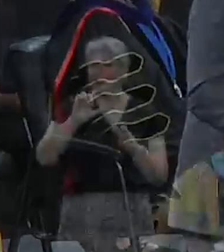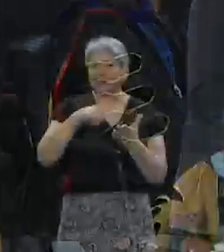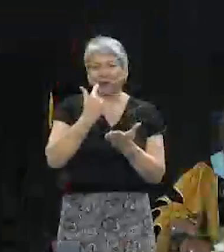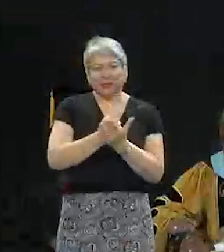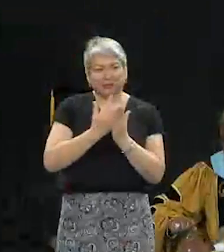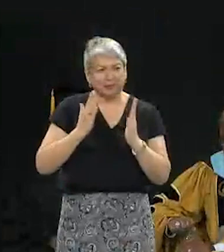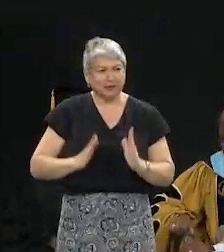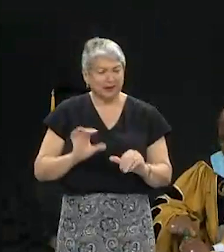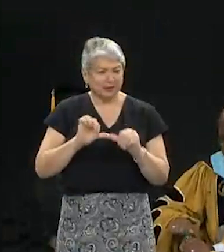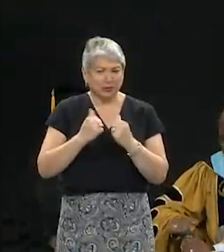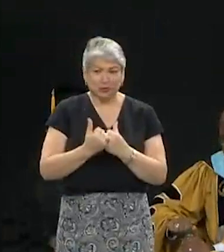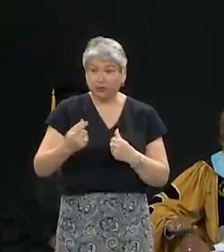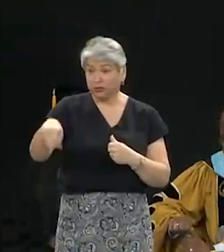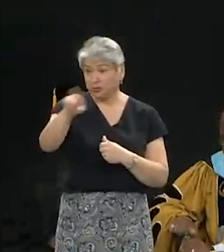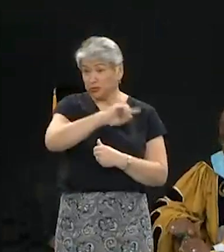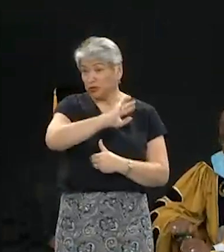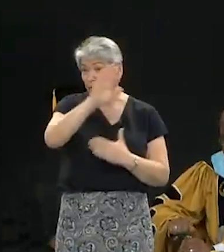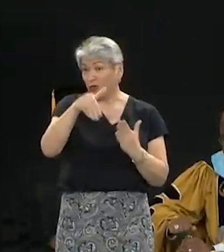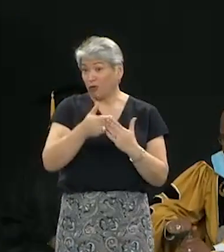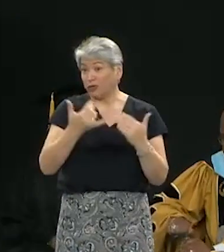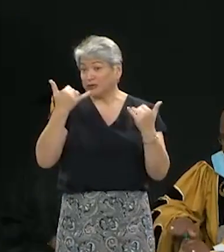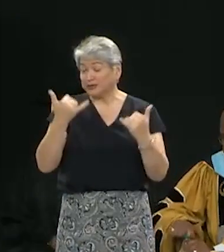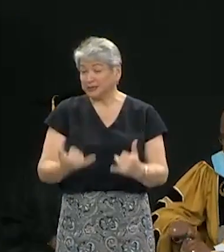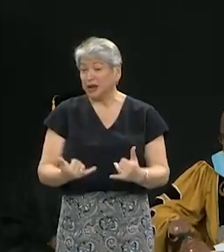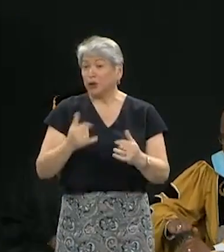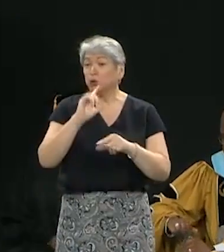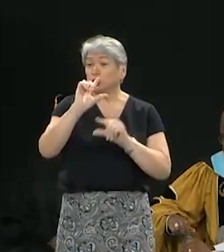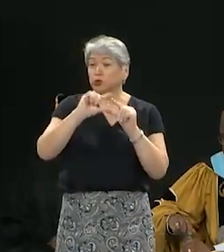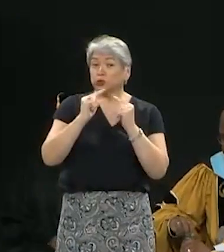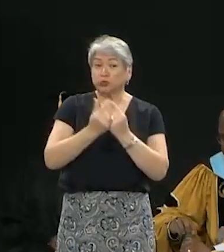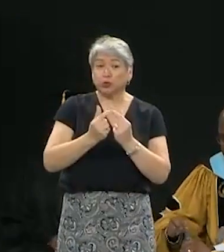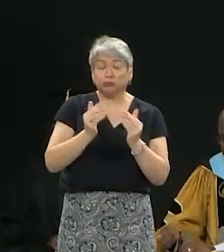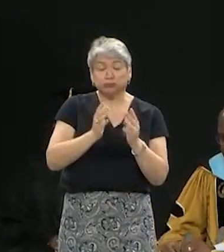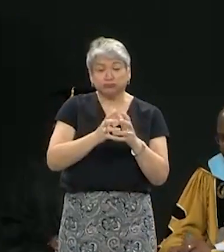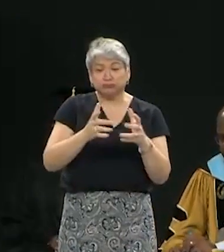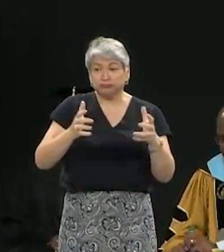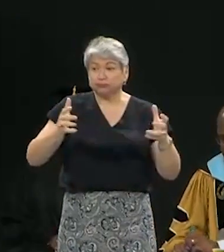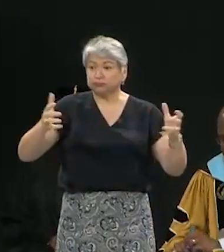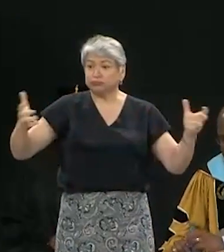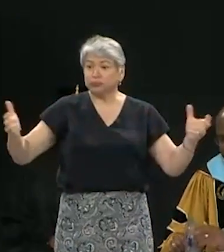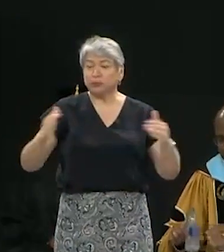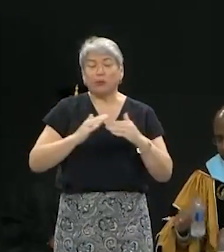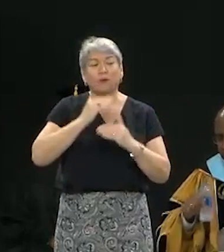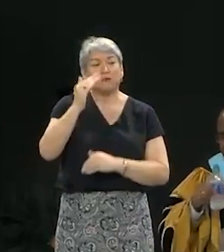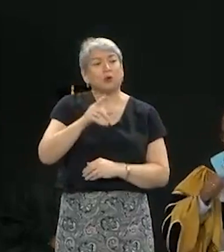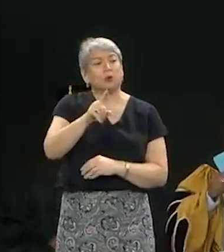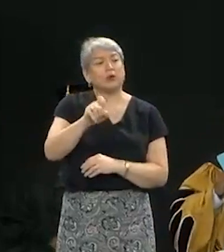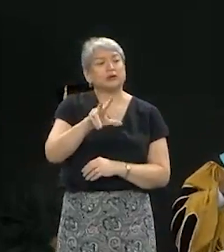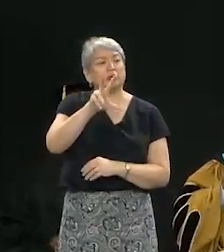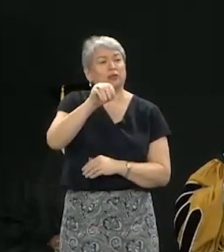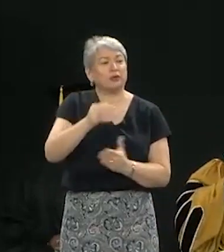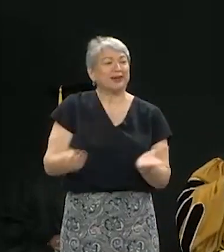You are all now part of an ever-growing group of more than 130,000 proud Southern Miss alumni